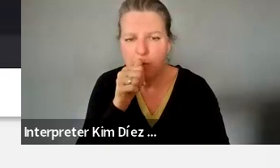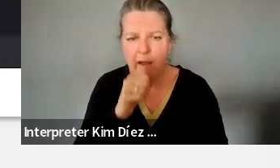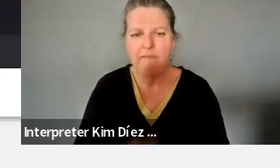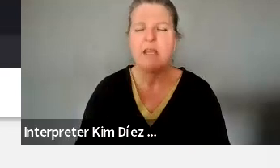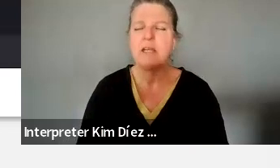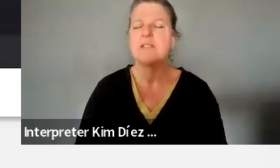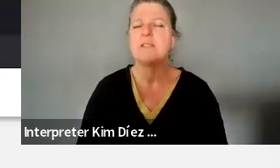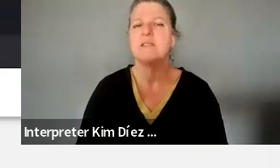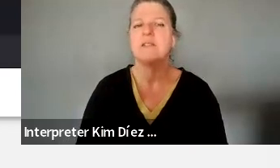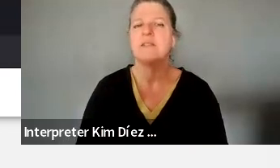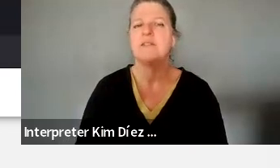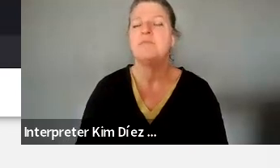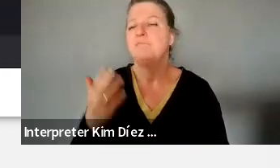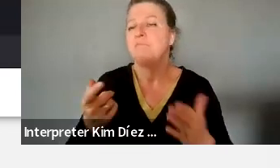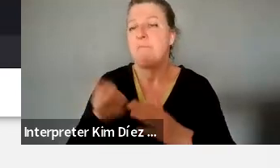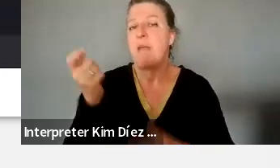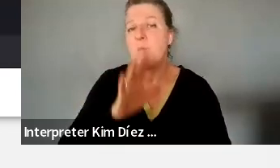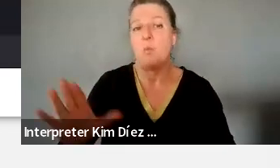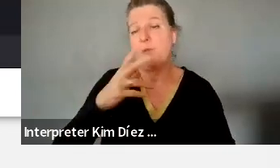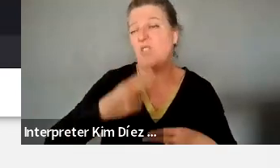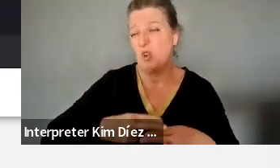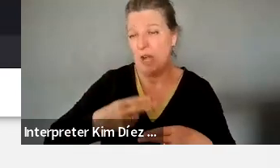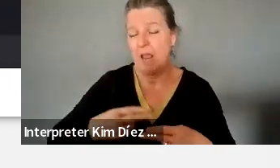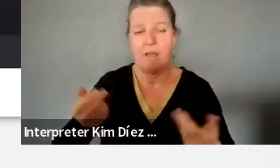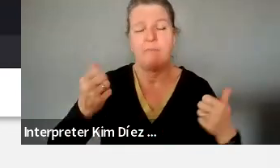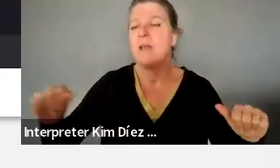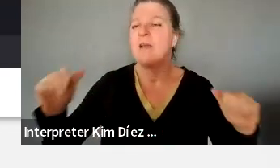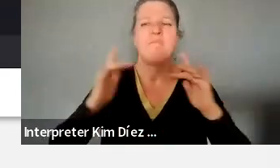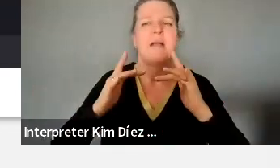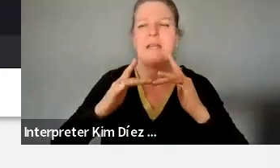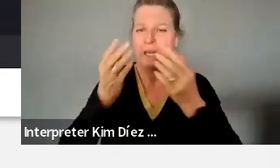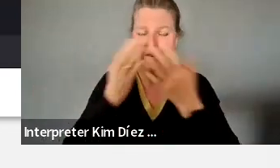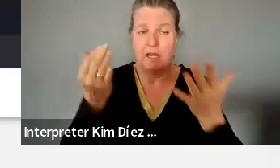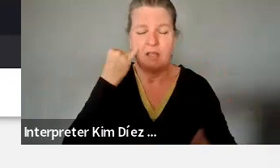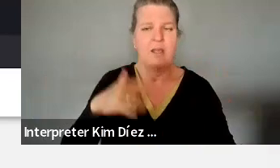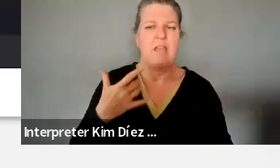Possibly you may wanna remove your name, but any kind of contact information, if you feel uncomfortable sharing that,